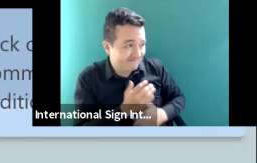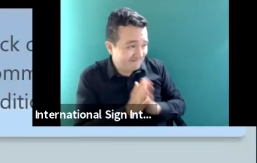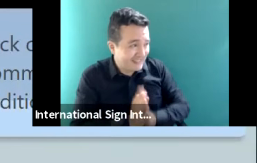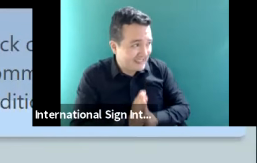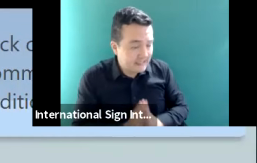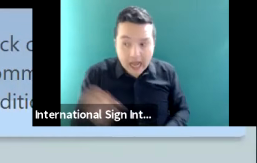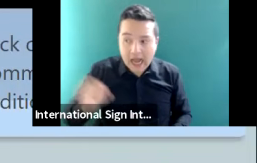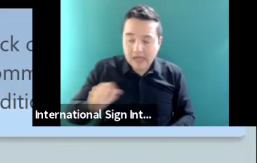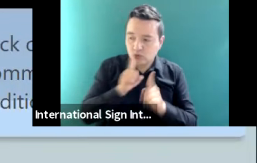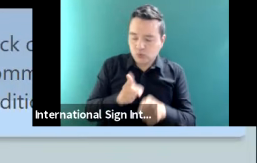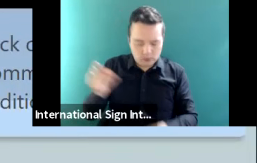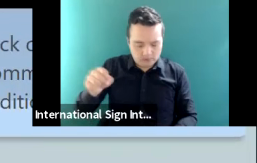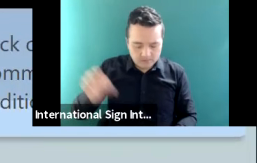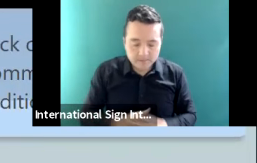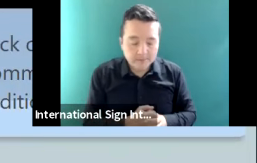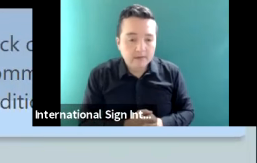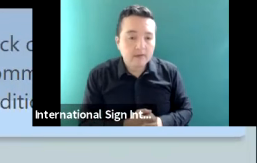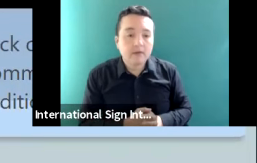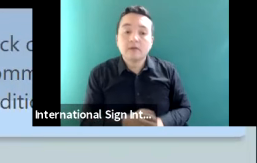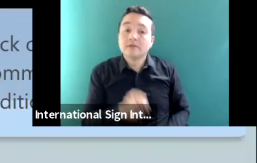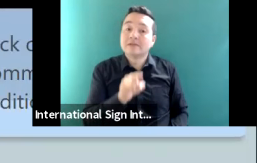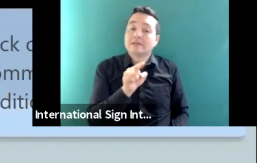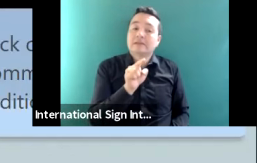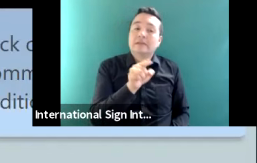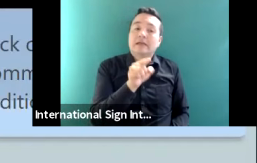Another thing we believe that the knowledge is key - -